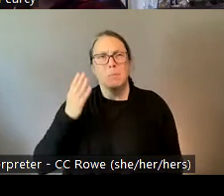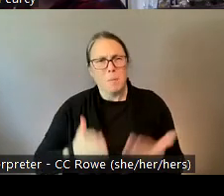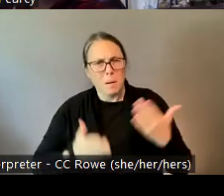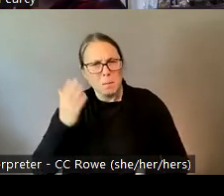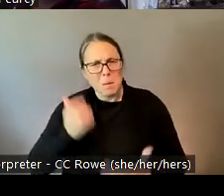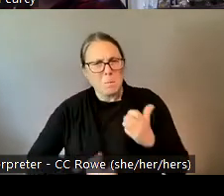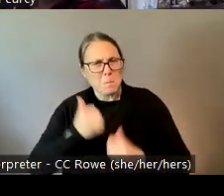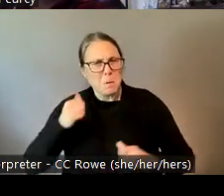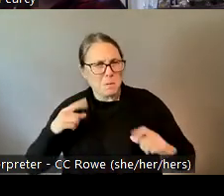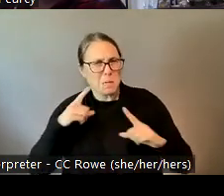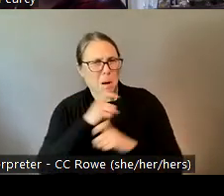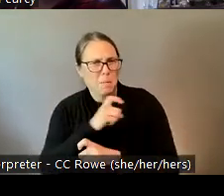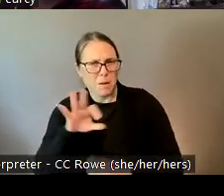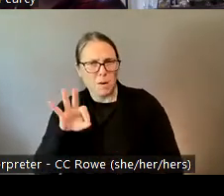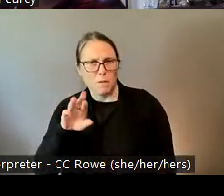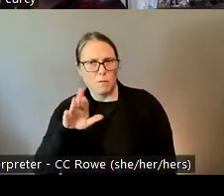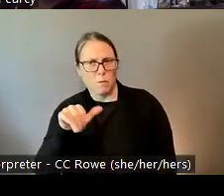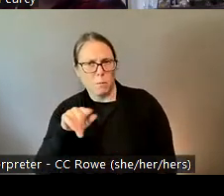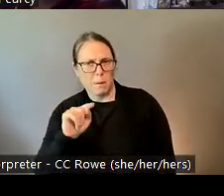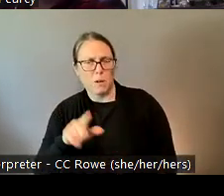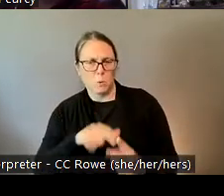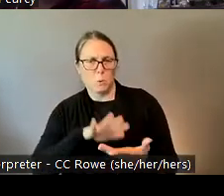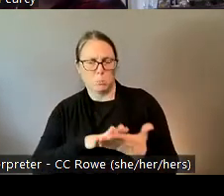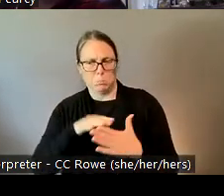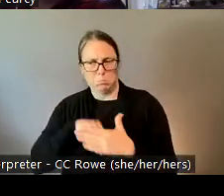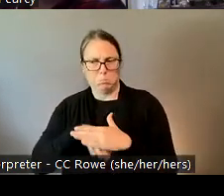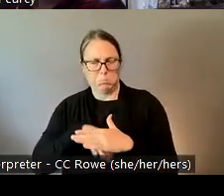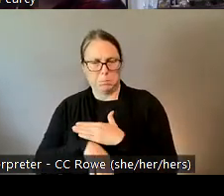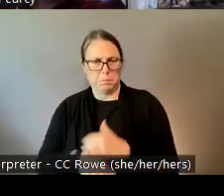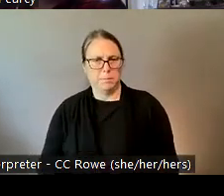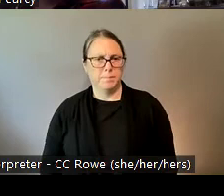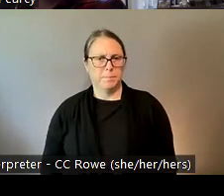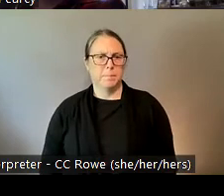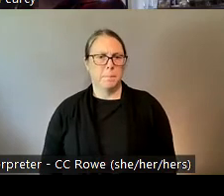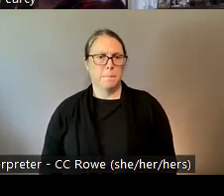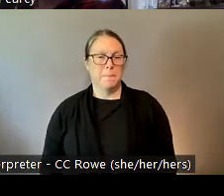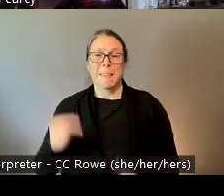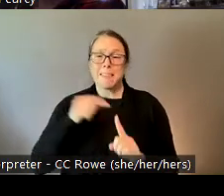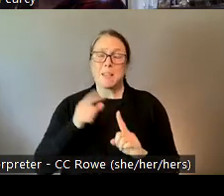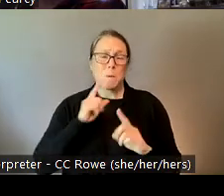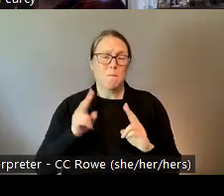and complex format to make accessible. So this is just going to be a high level,